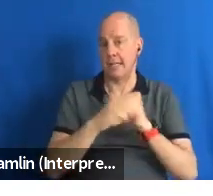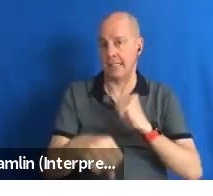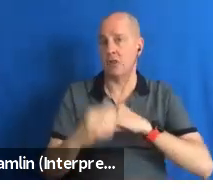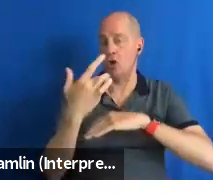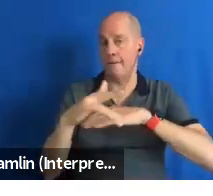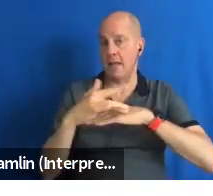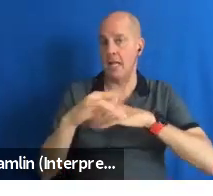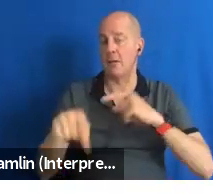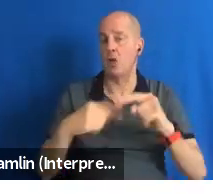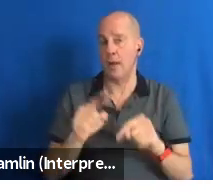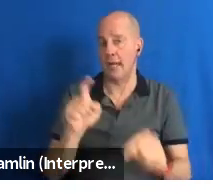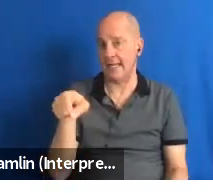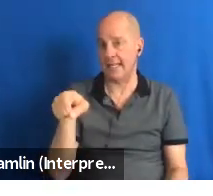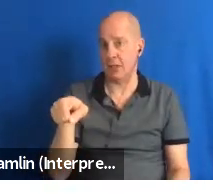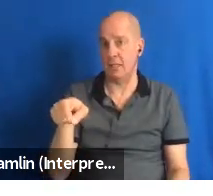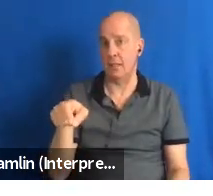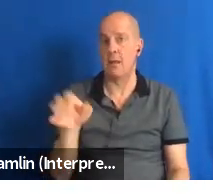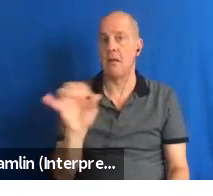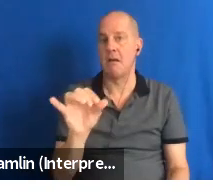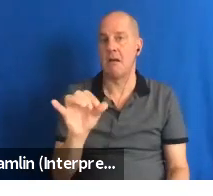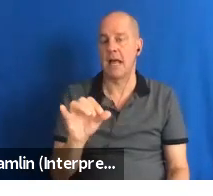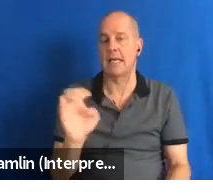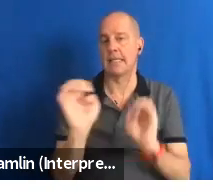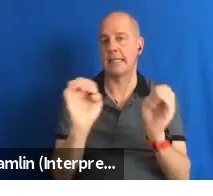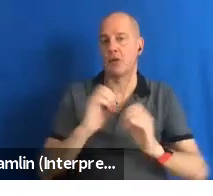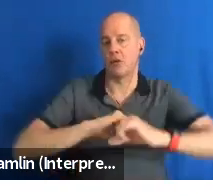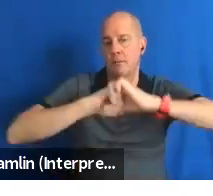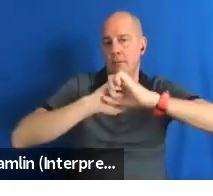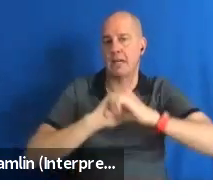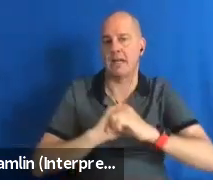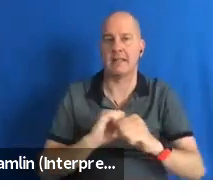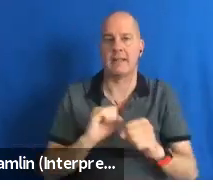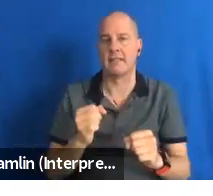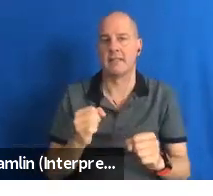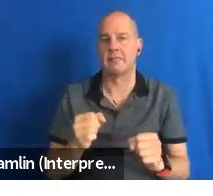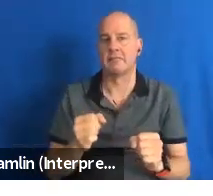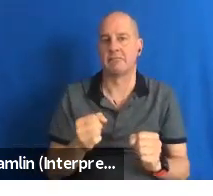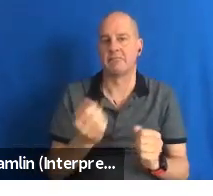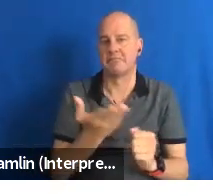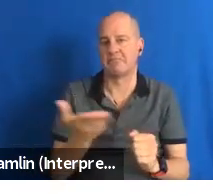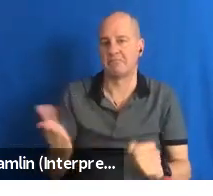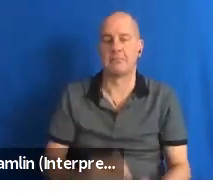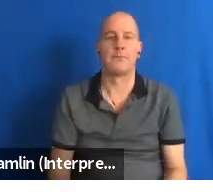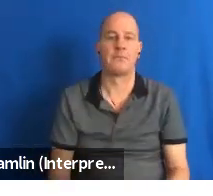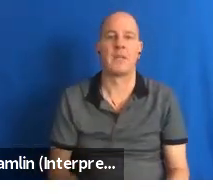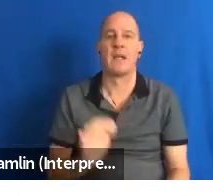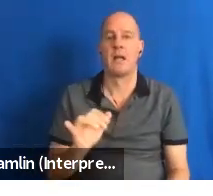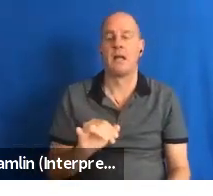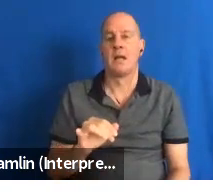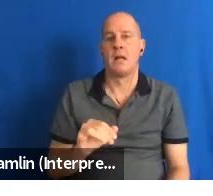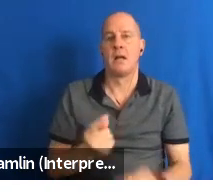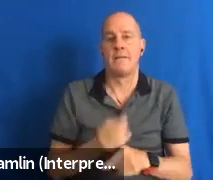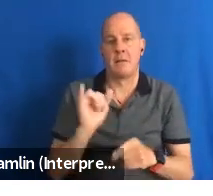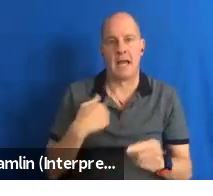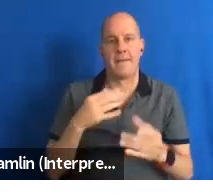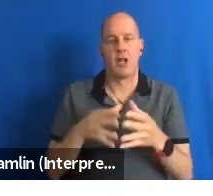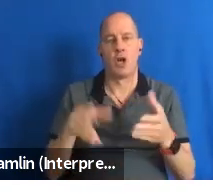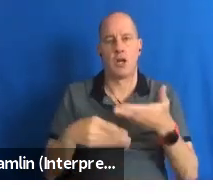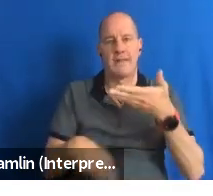necessary as emergency protective measures, so that resulted in a lot of additional food and